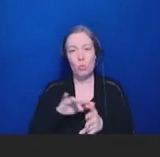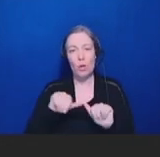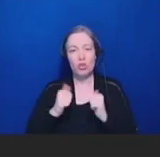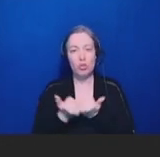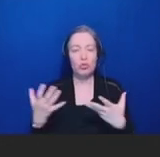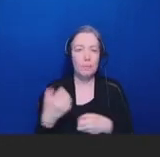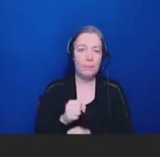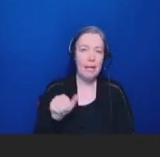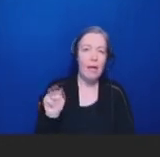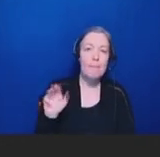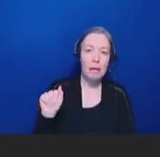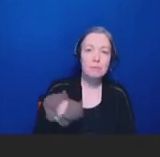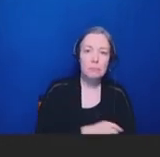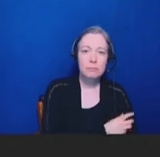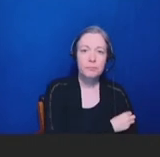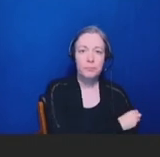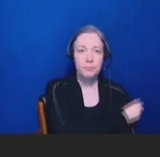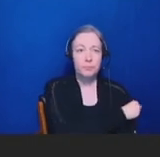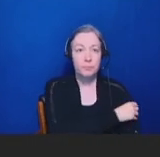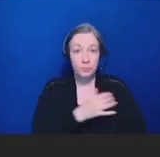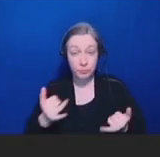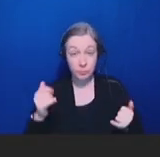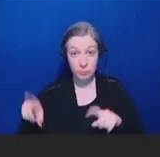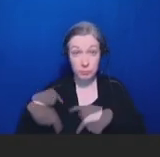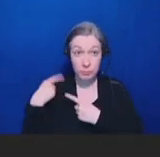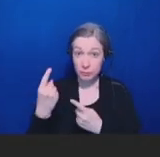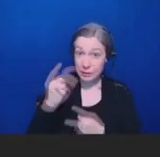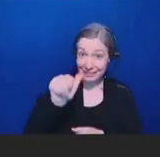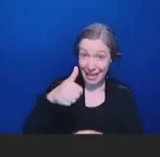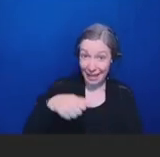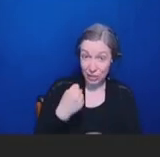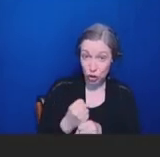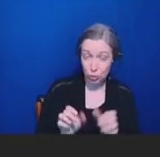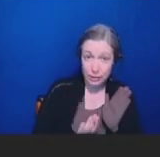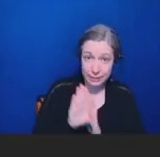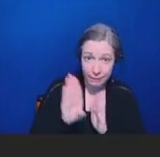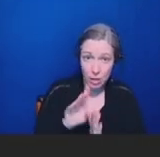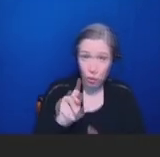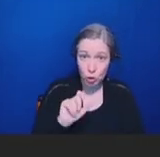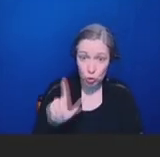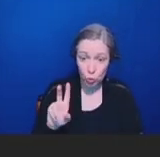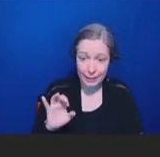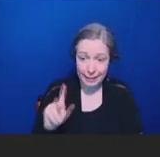In the past 10 years, we have developed a toolkit at stepsforward.org which is open